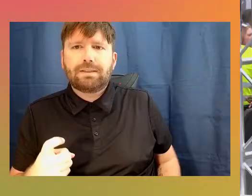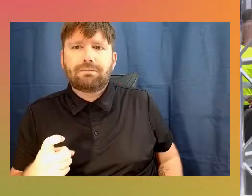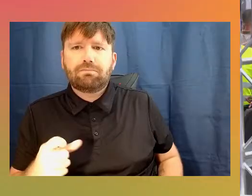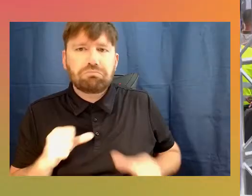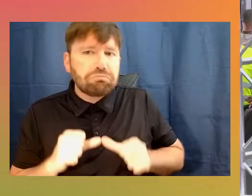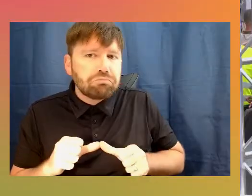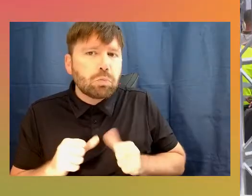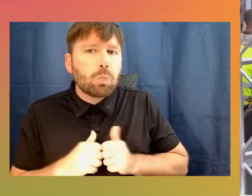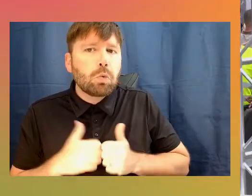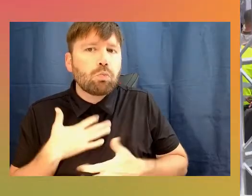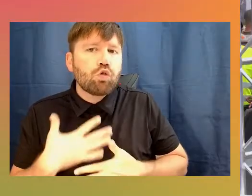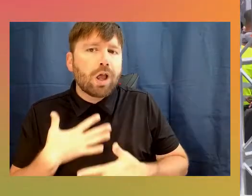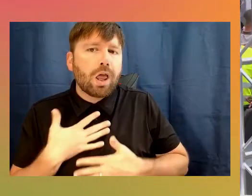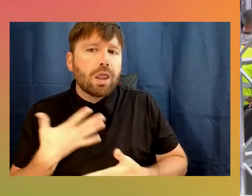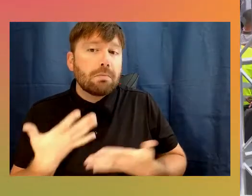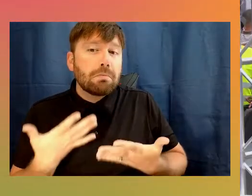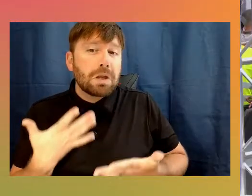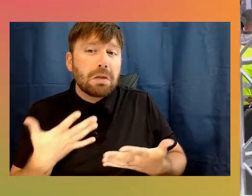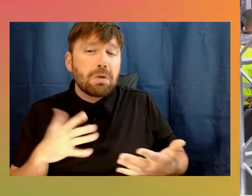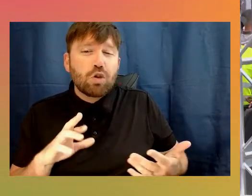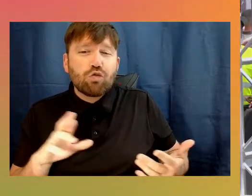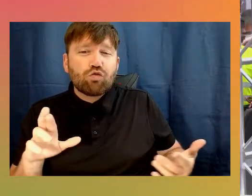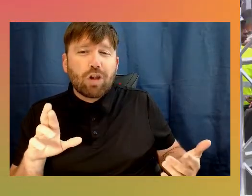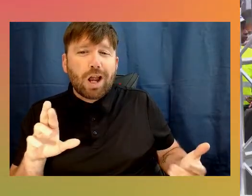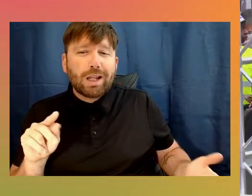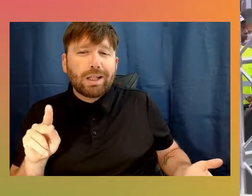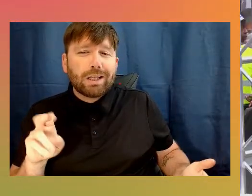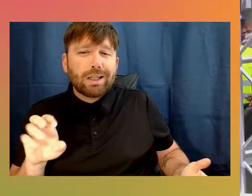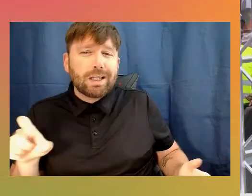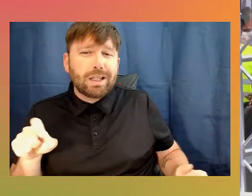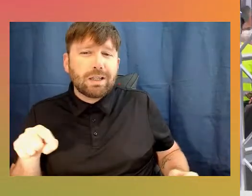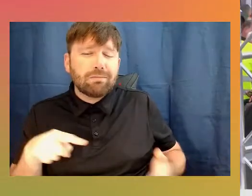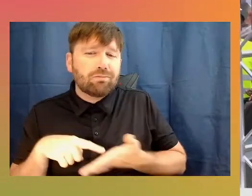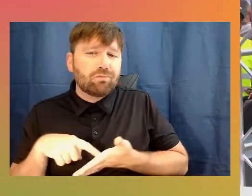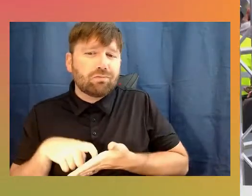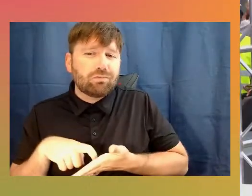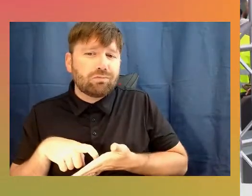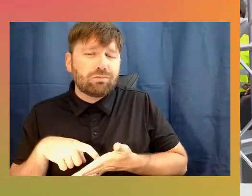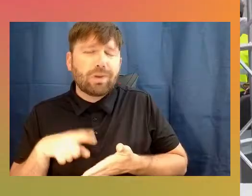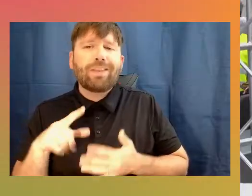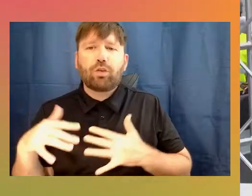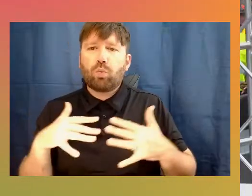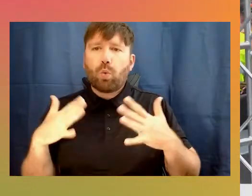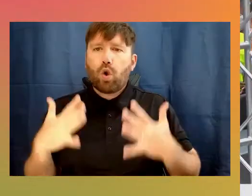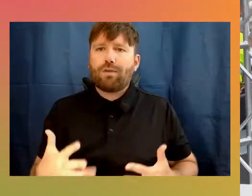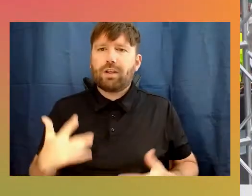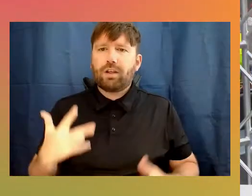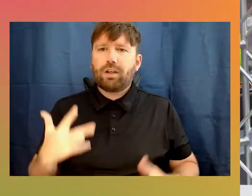LEAVES THE MAT, FLEX IT. KEEP MOVING WITH THE BREATH. MAYBE THERE IS A MICRO BEND IN